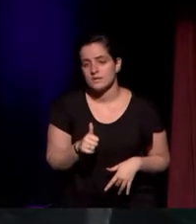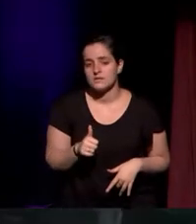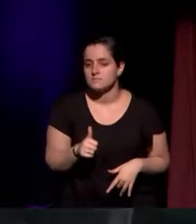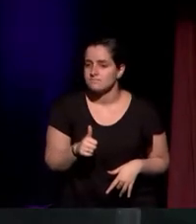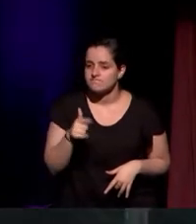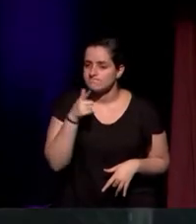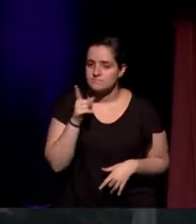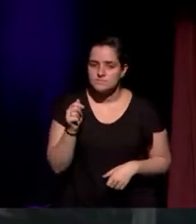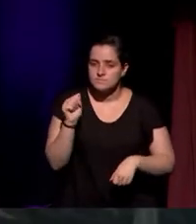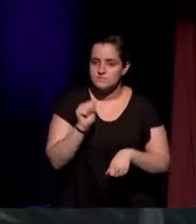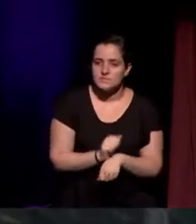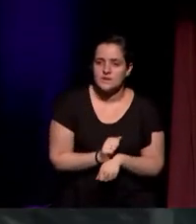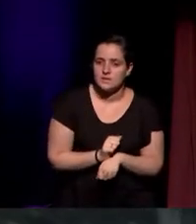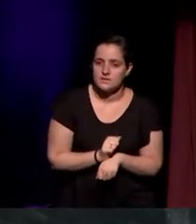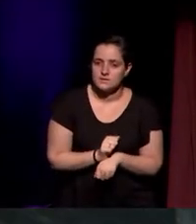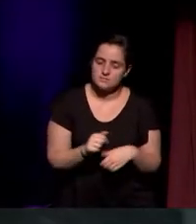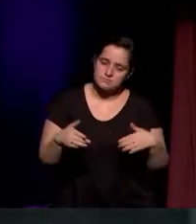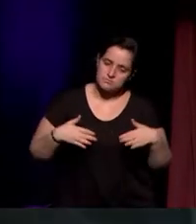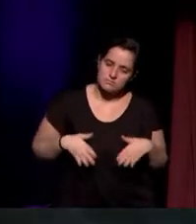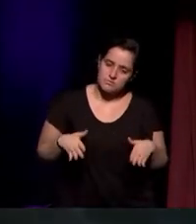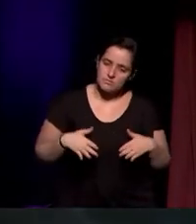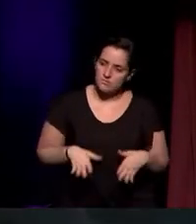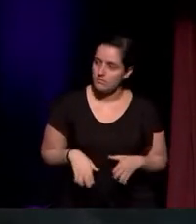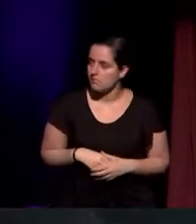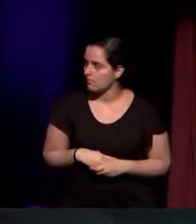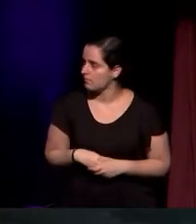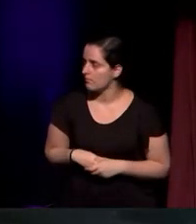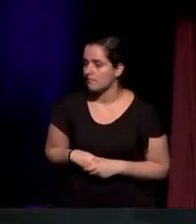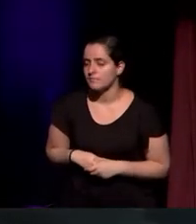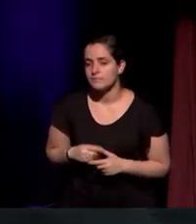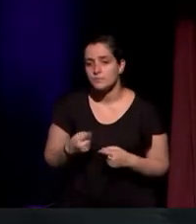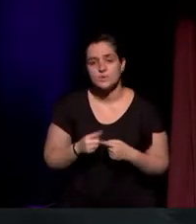to settle down a little because they were married.